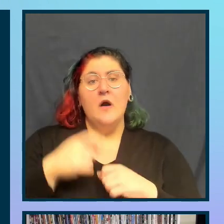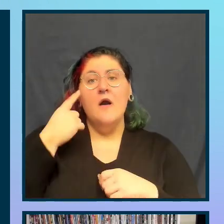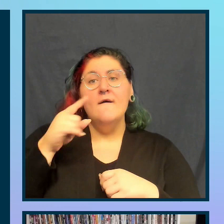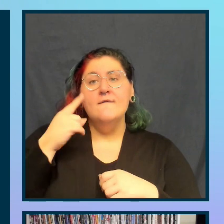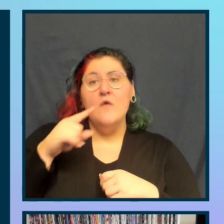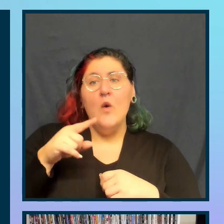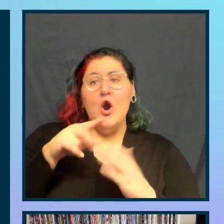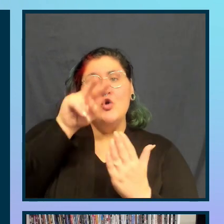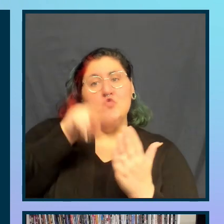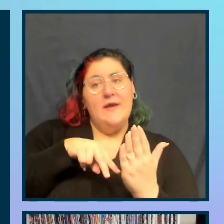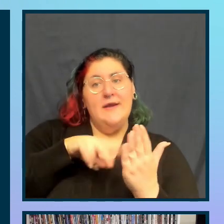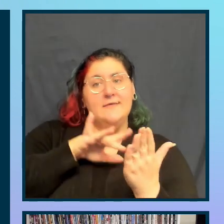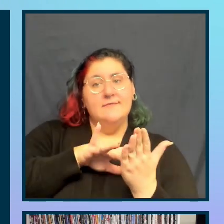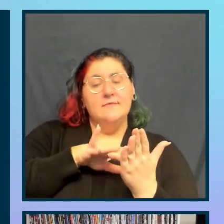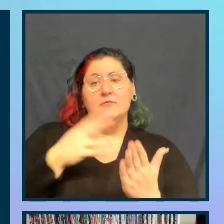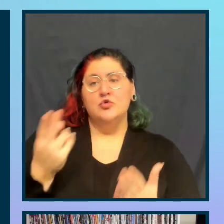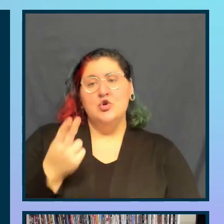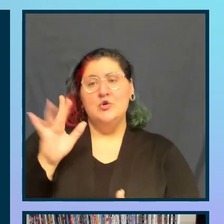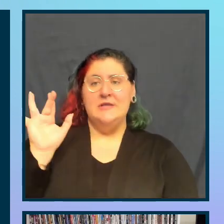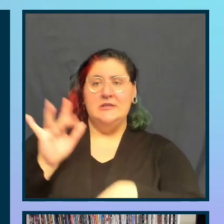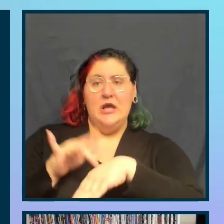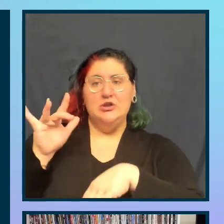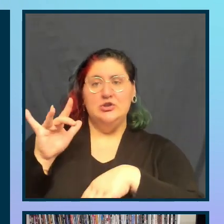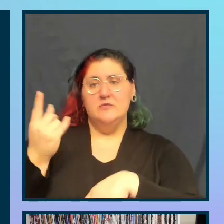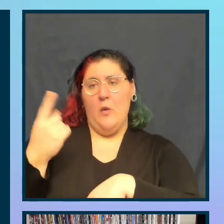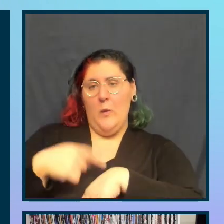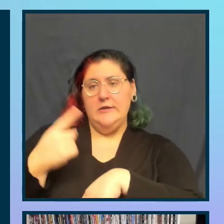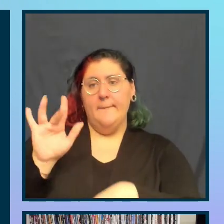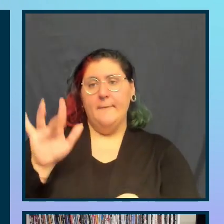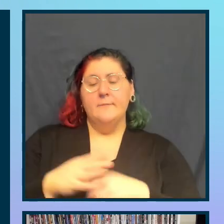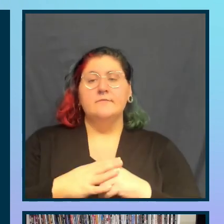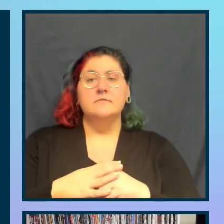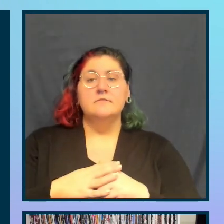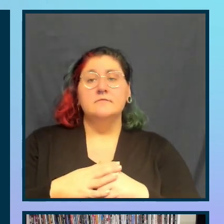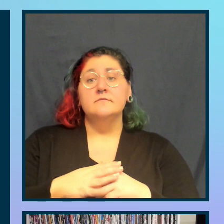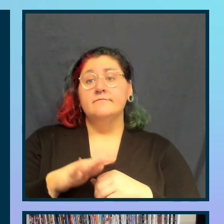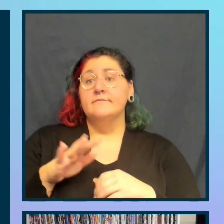is a touch or a single tap. Activating the current selected item is a double tap.